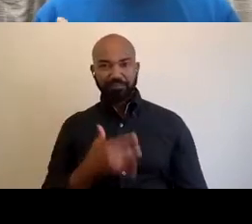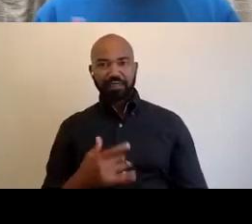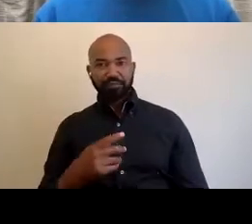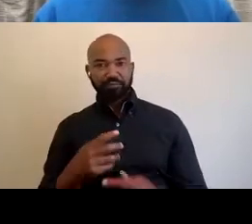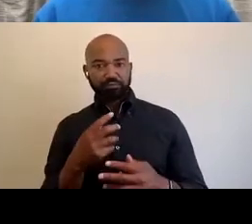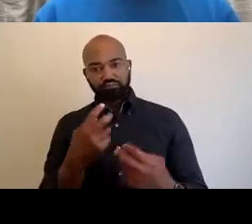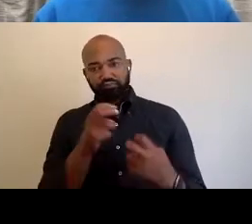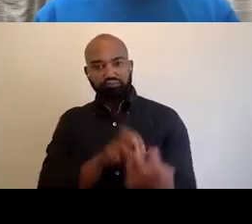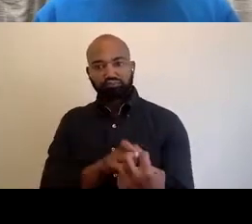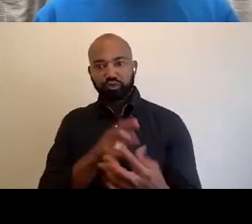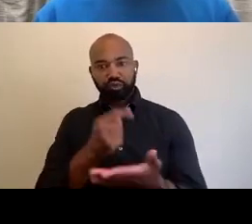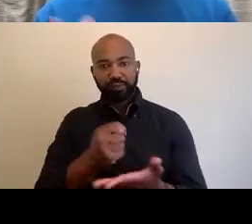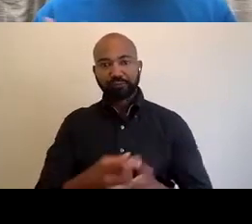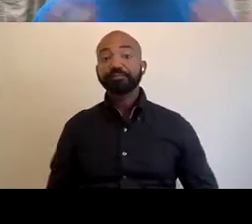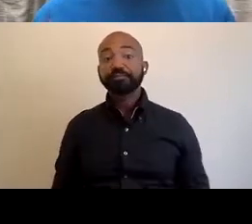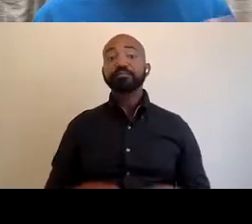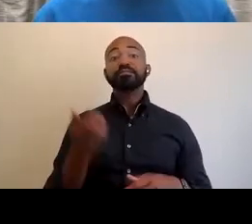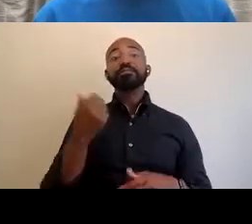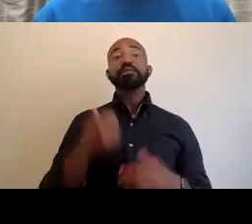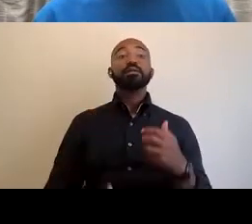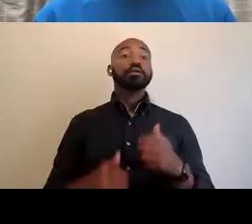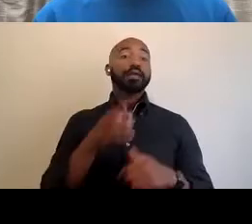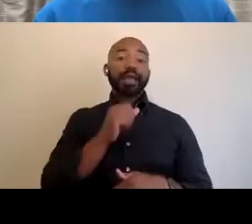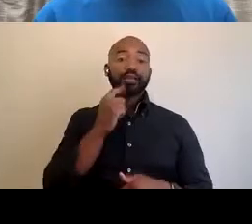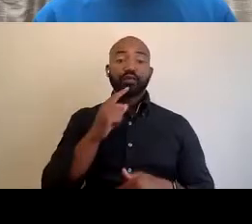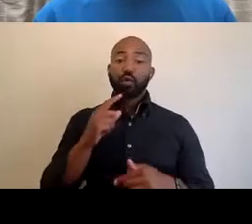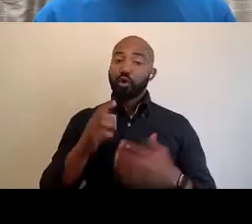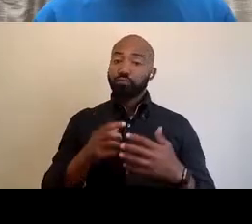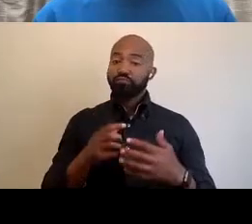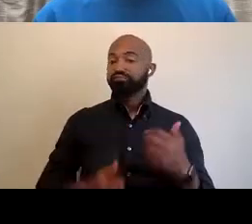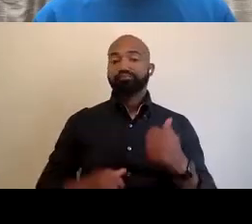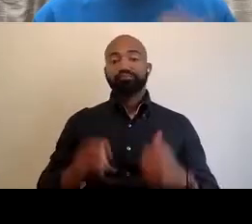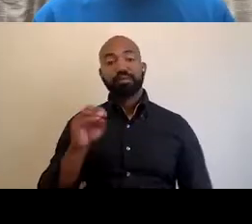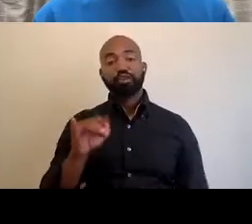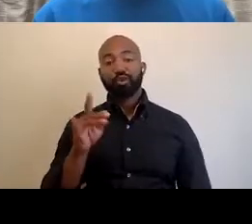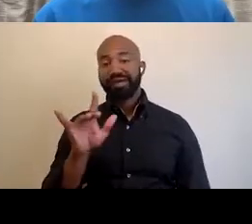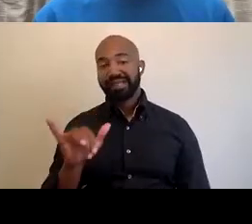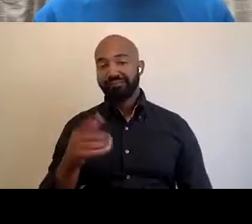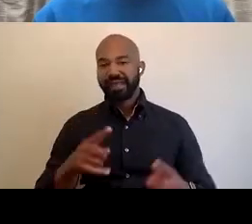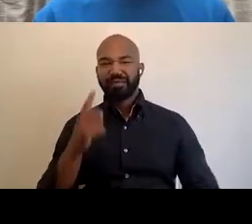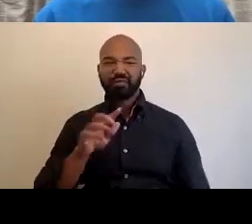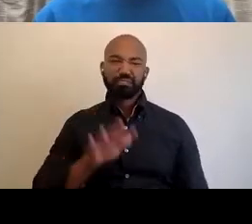the age of majority and any given country. Again, we see people at age 16 and above.